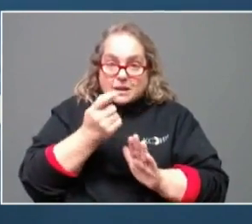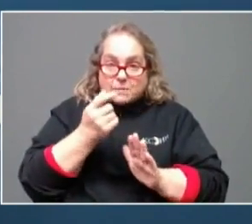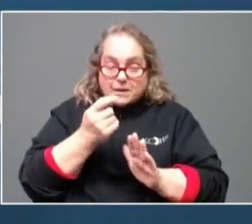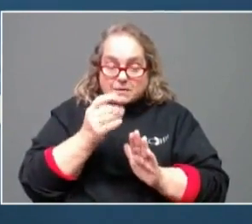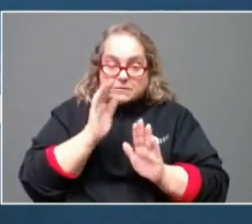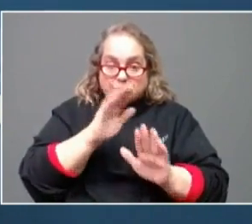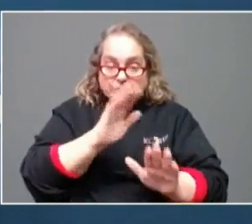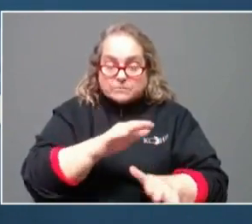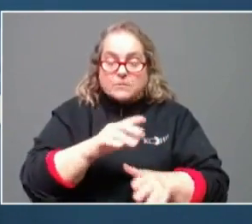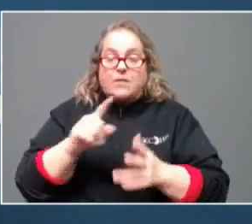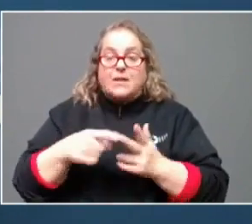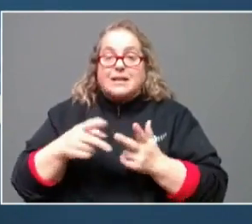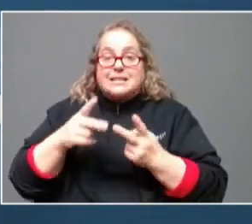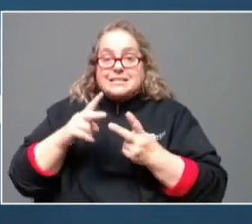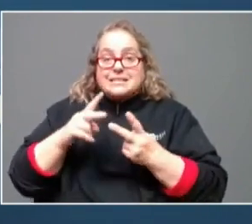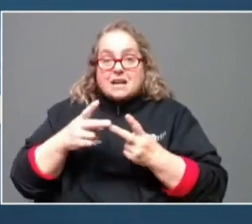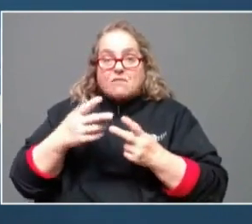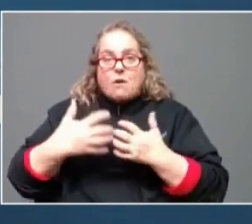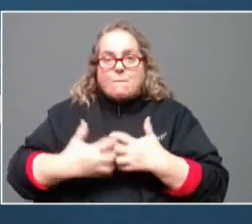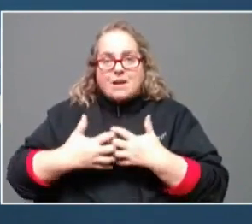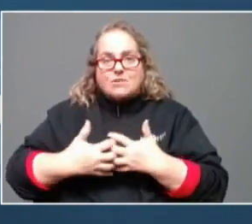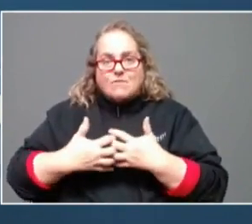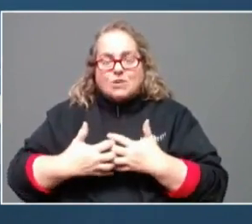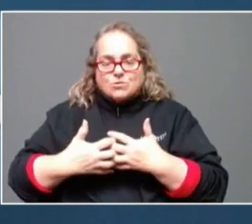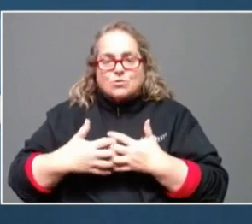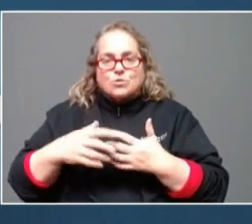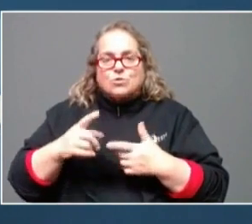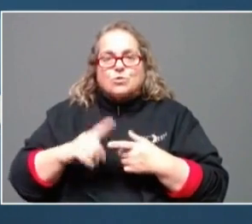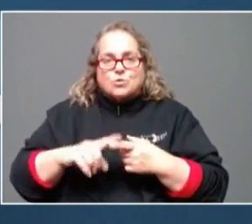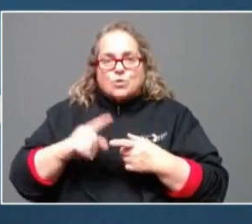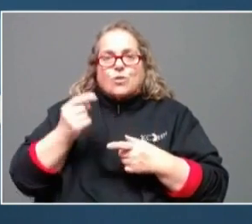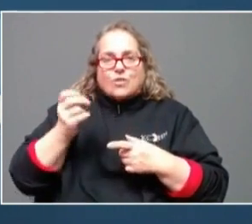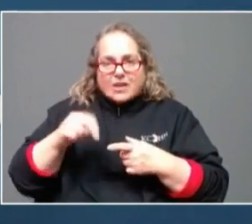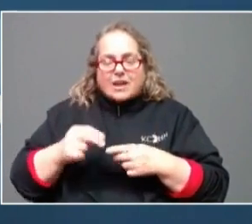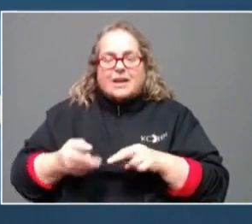is for manufacturing to further pick up for these at home rapid tests, which